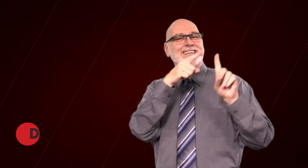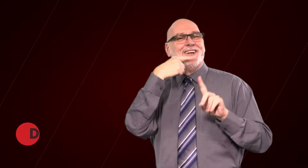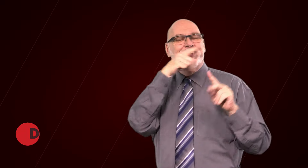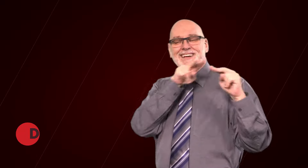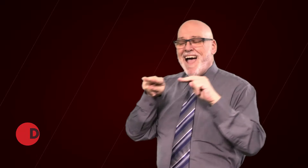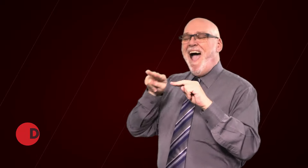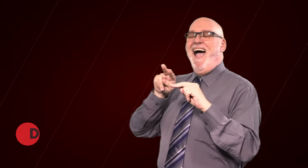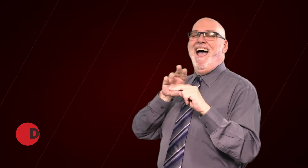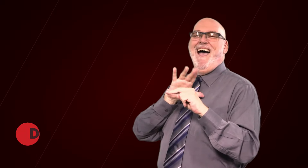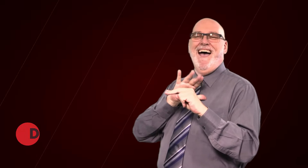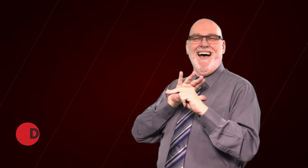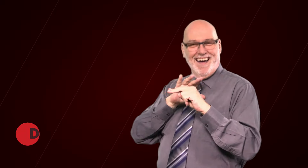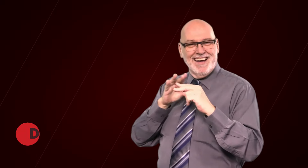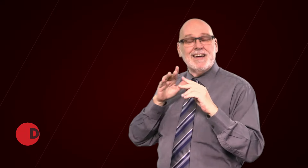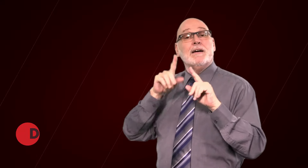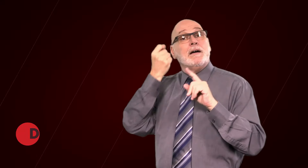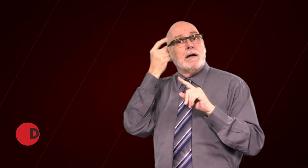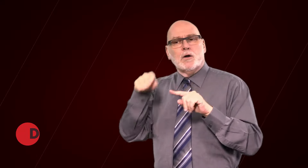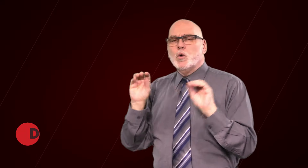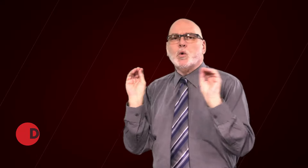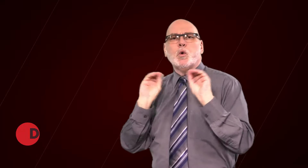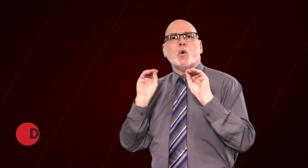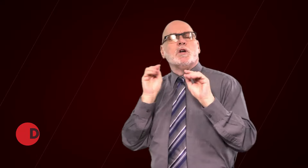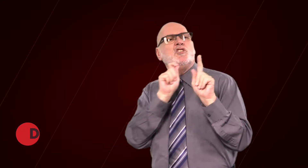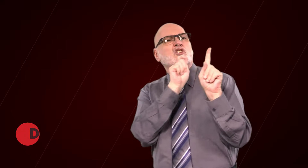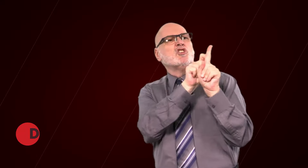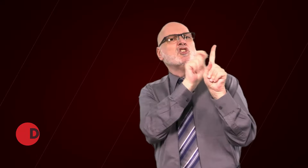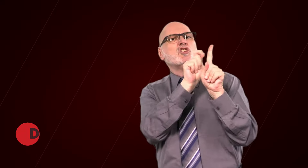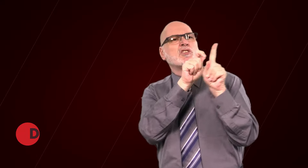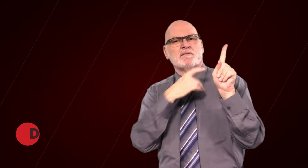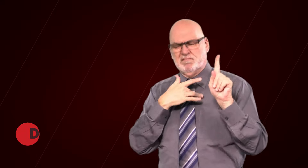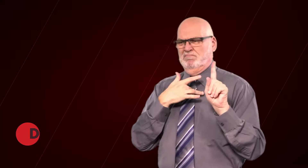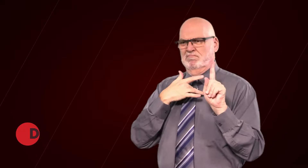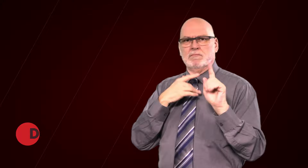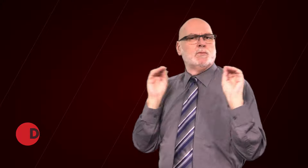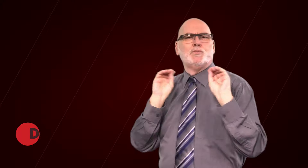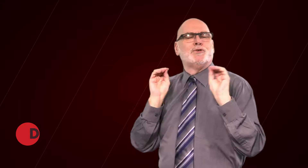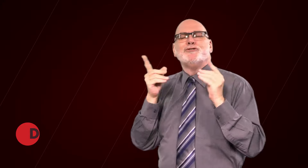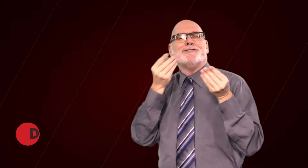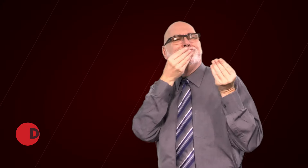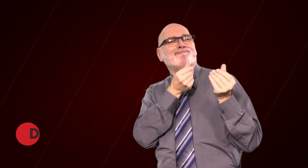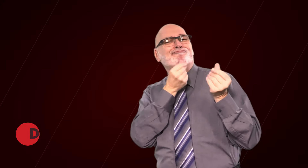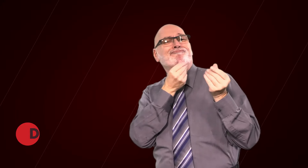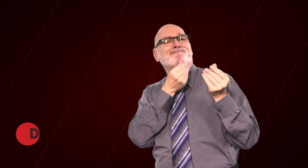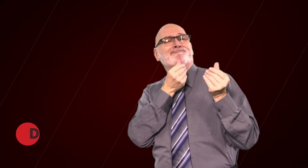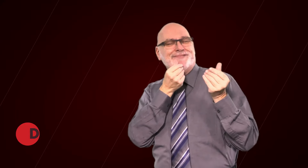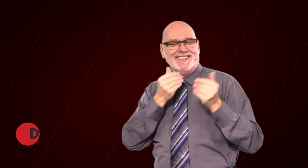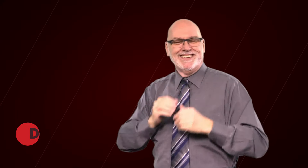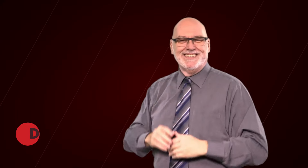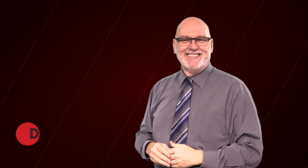people without making them feel like we are attacking them.